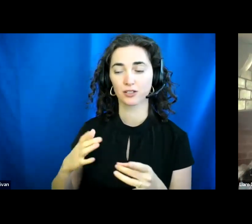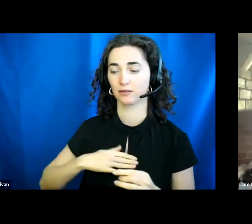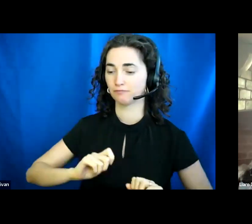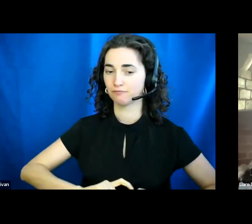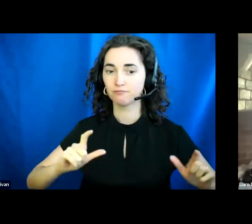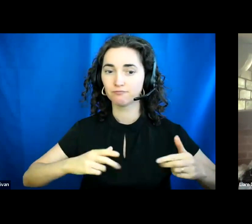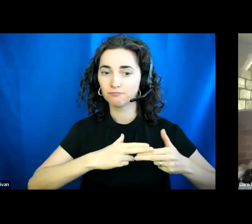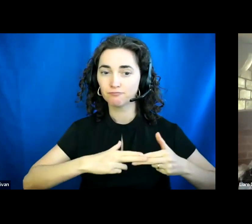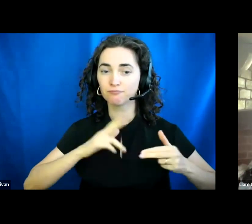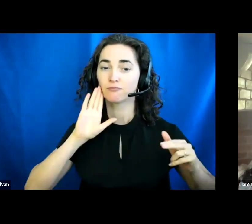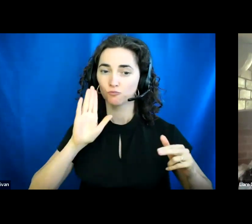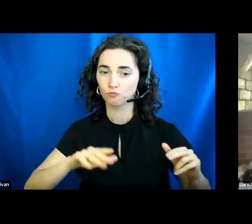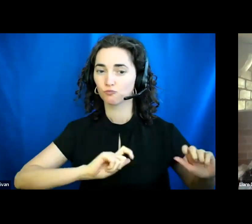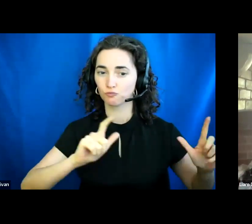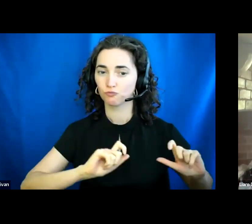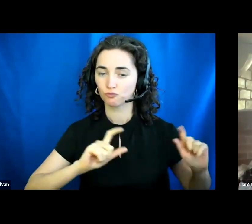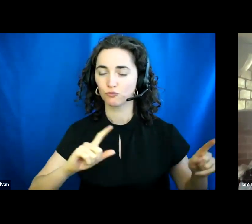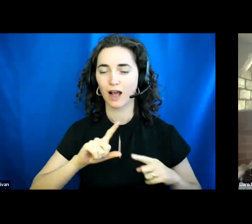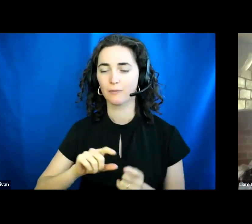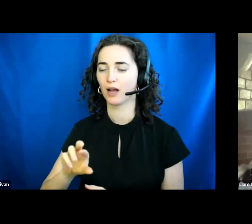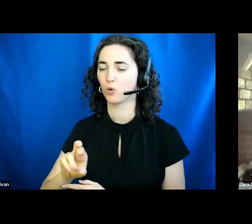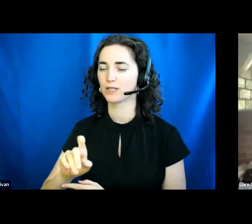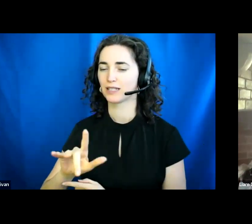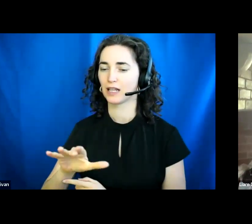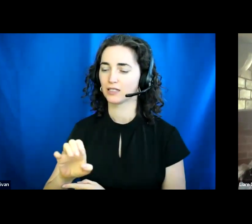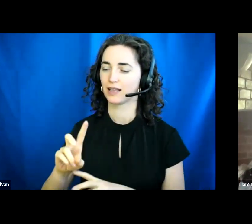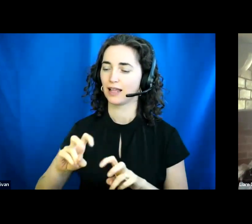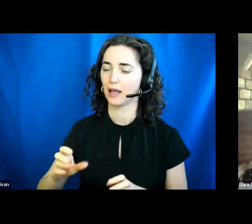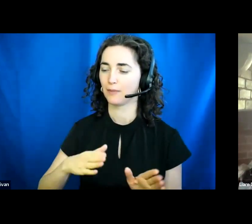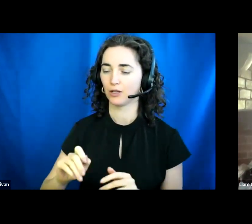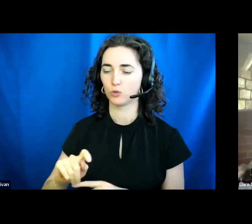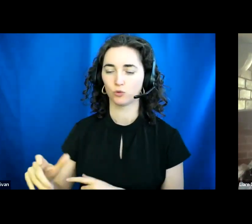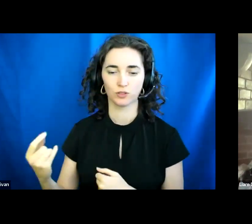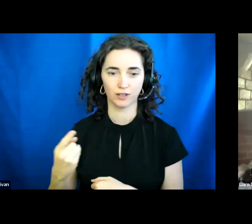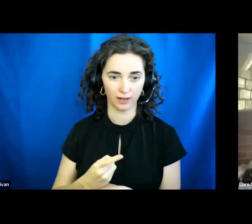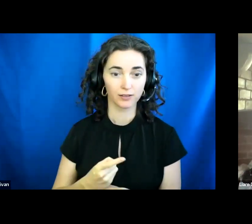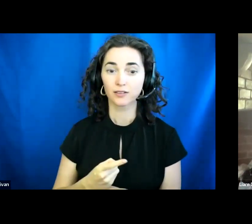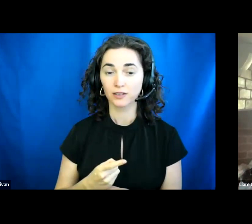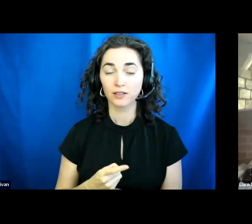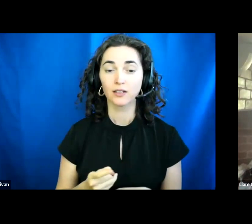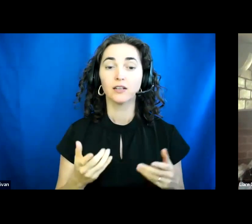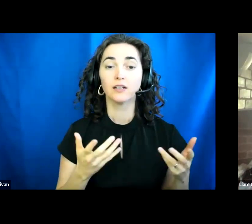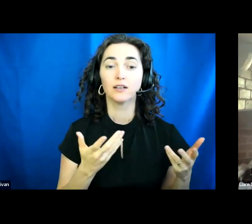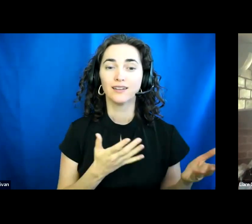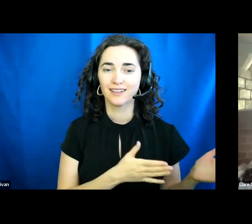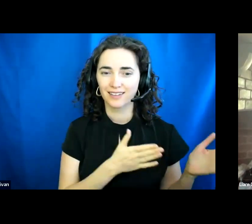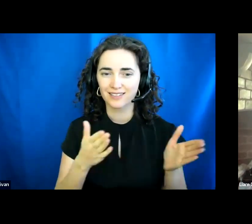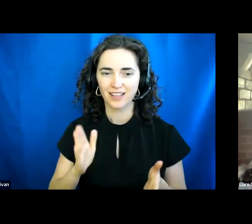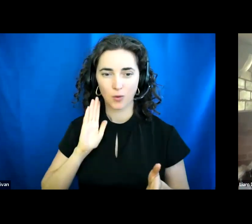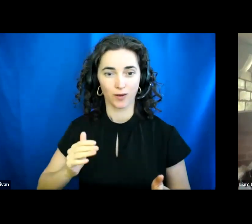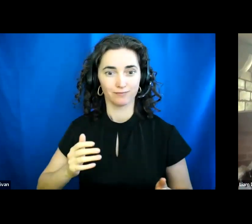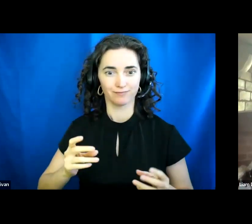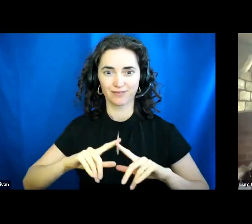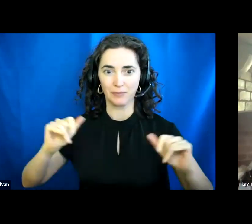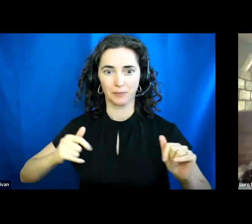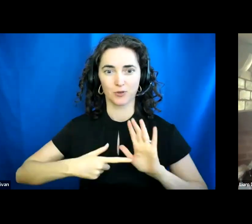Resilience and planning tool today. And then we kind of want to jump into a live demonstration of the tool.